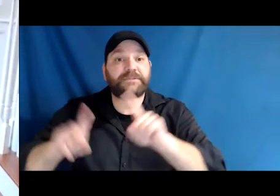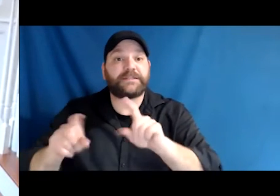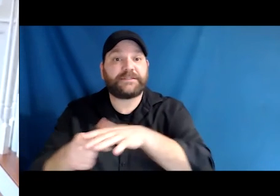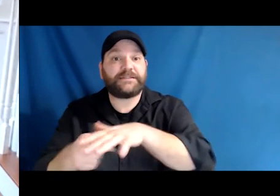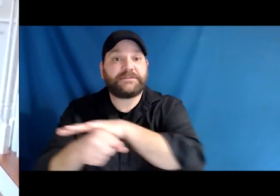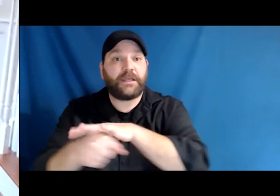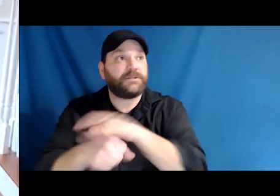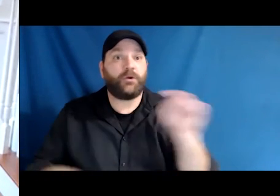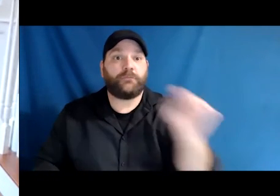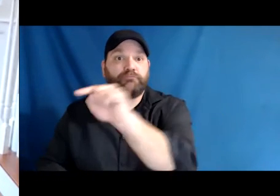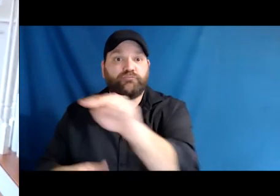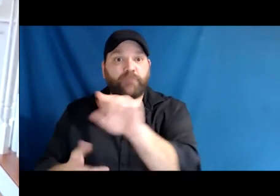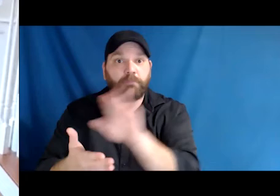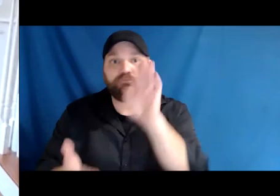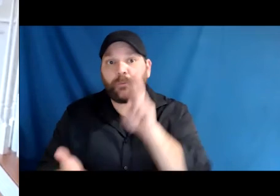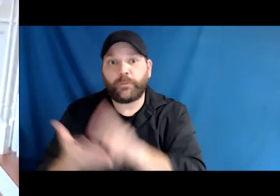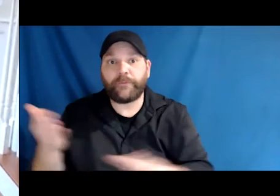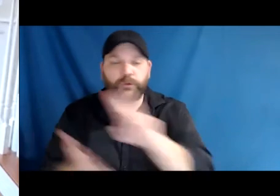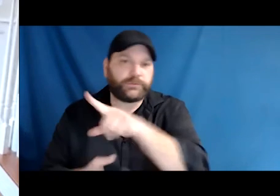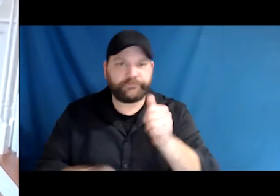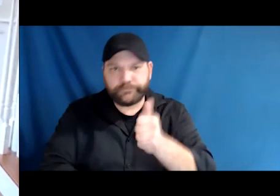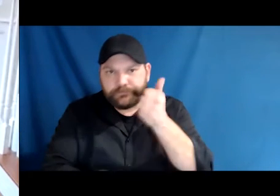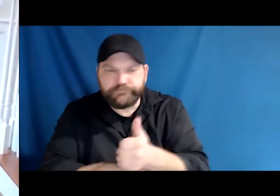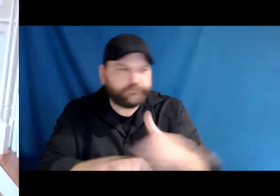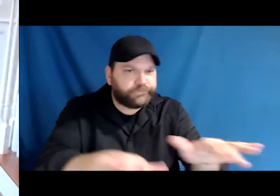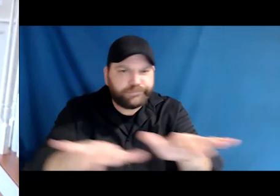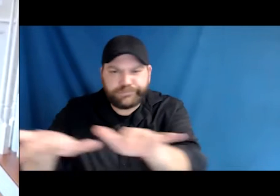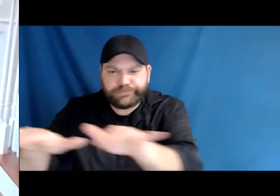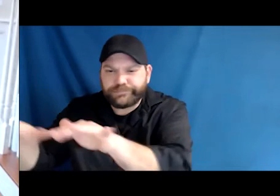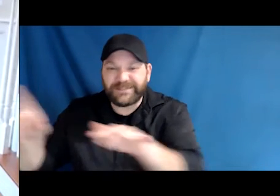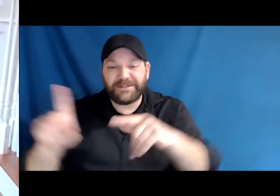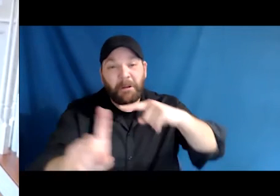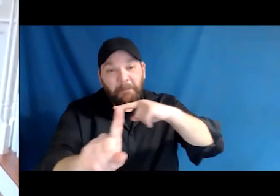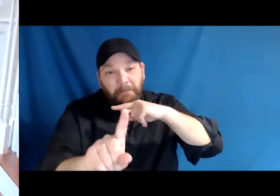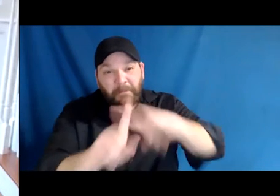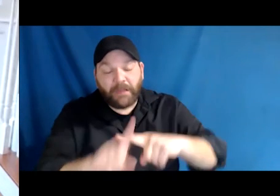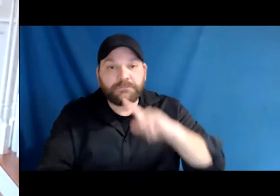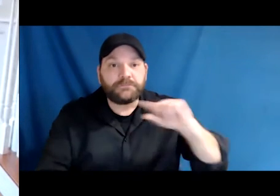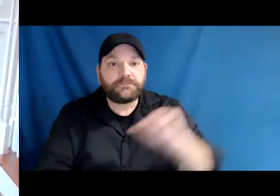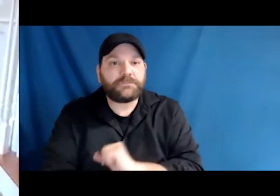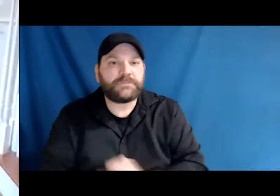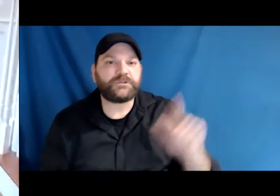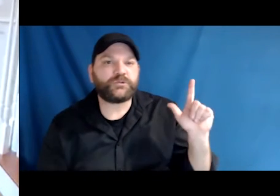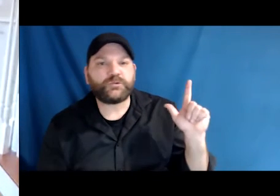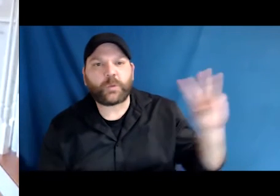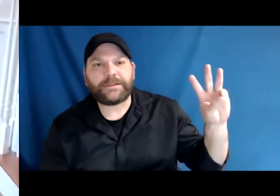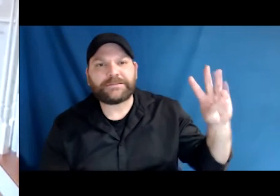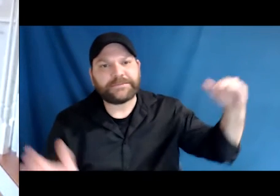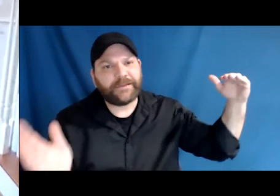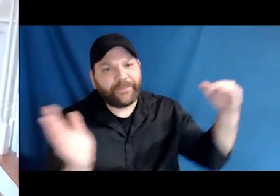and oversaw the development of over 26,000 wayfinding, de-densification